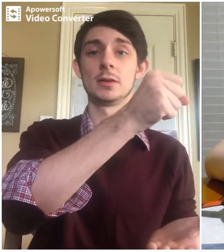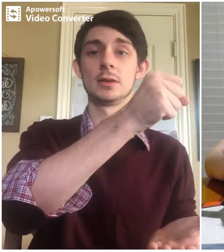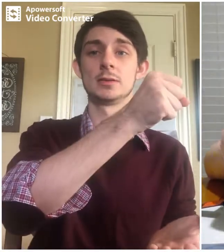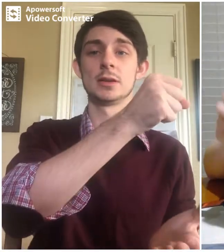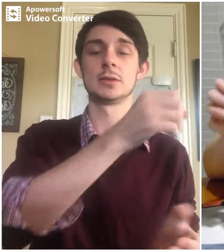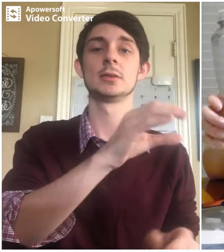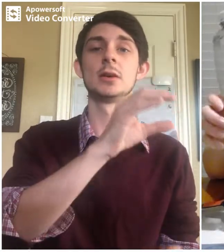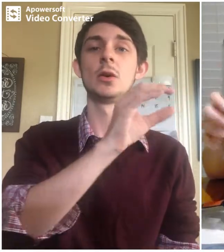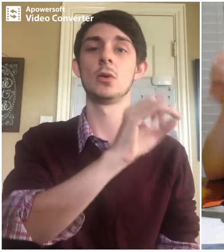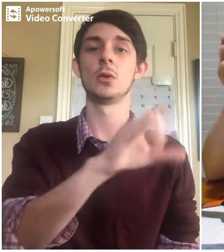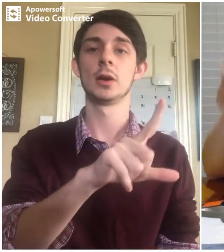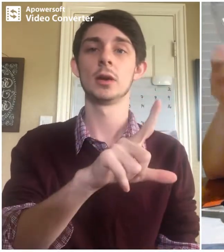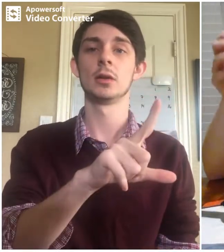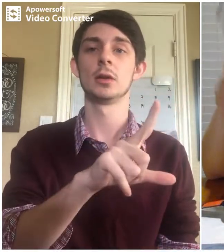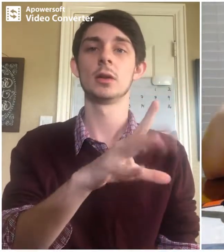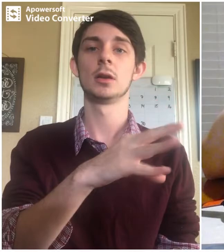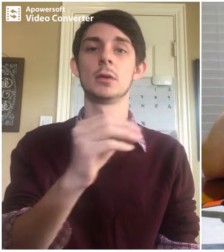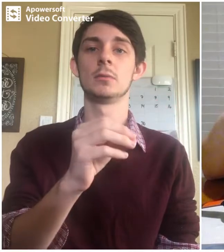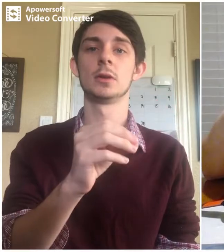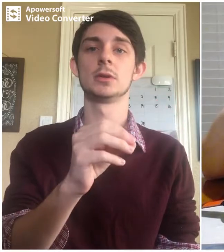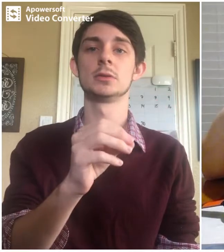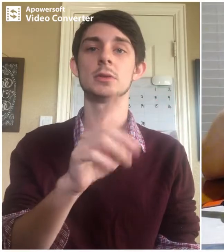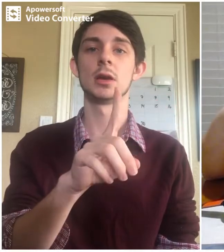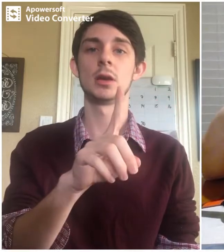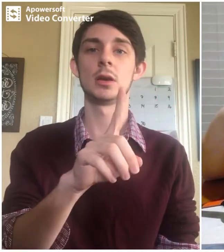water plus soap" so you don't get them confused. Then I have both of the